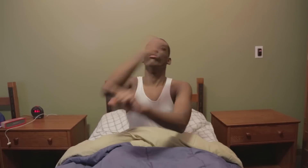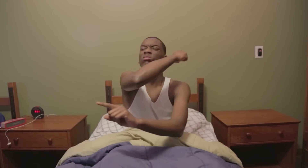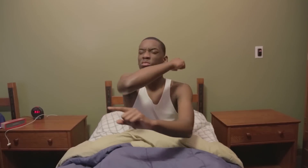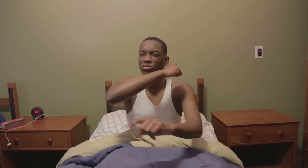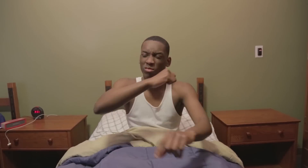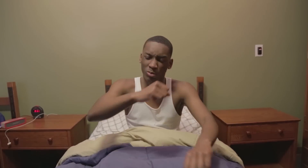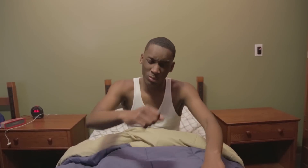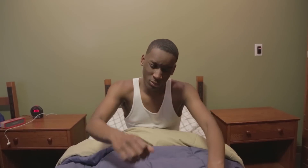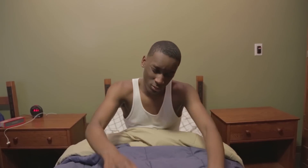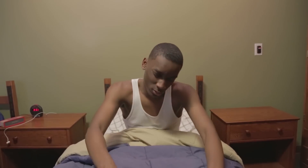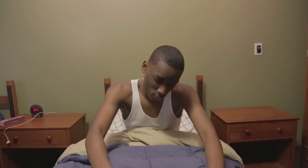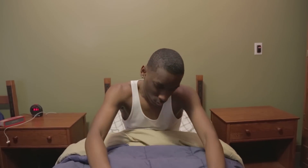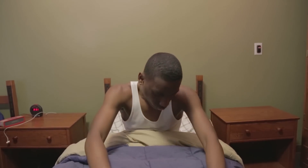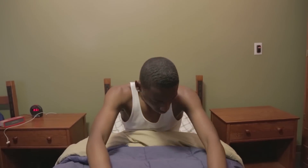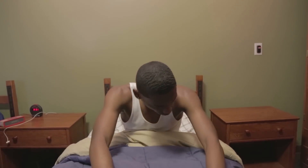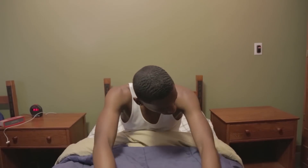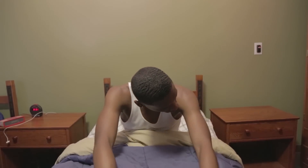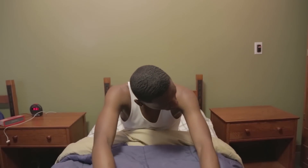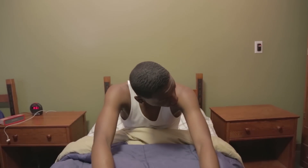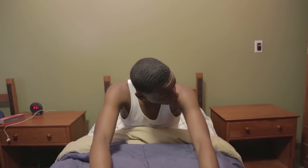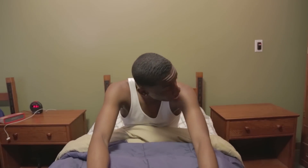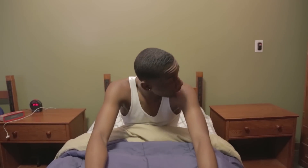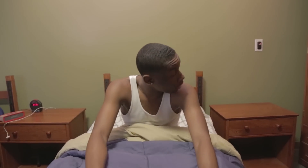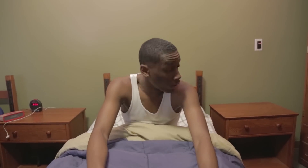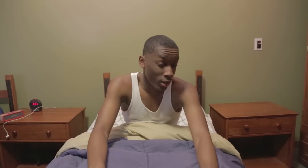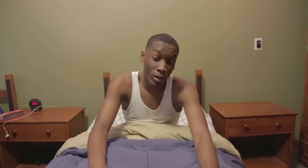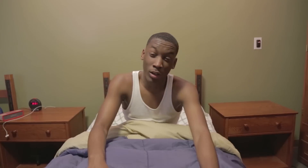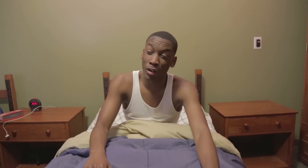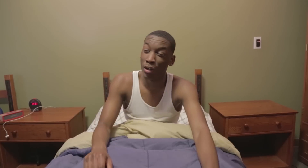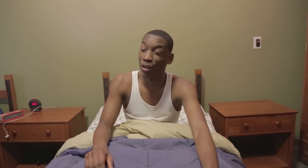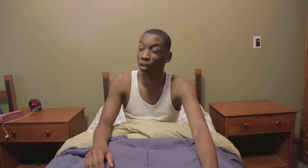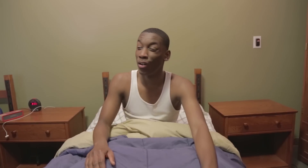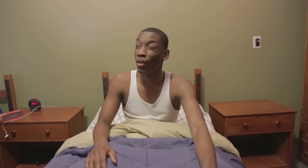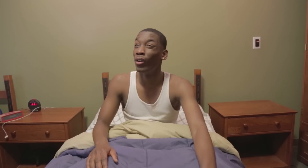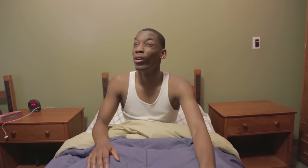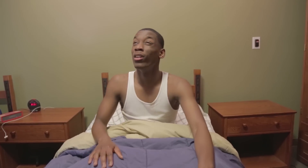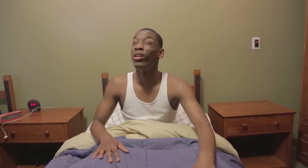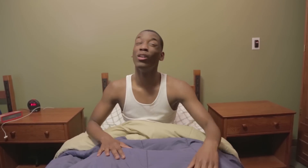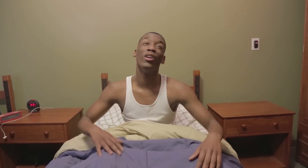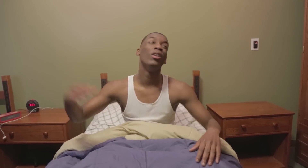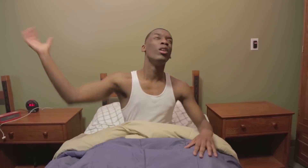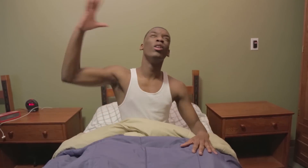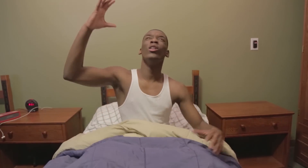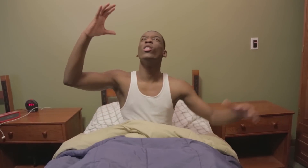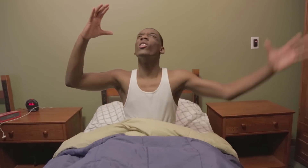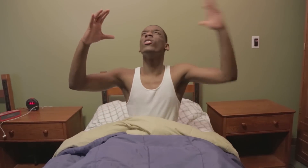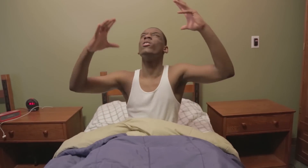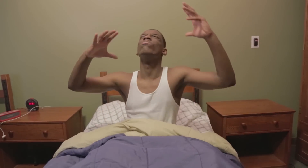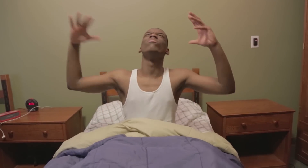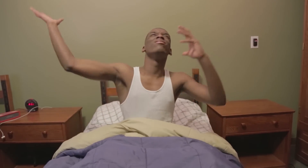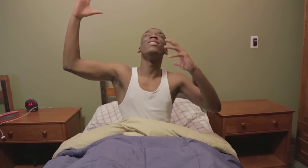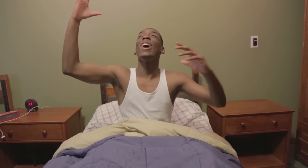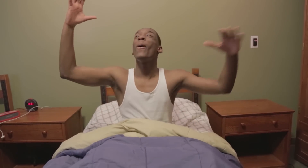Wo-o-o-o-o-oh I stretched my hands out to the sky